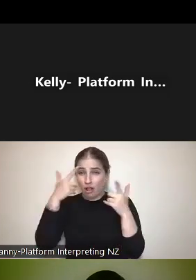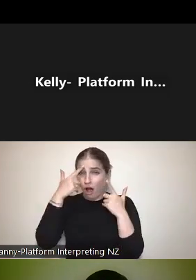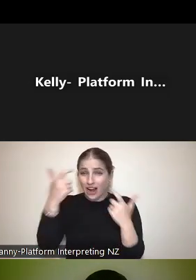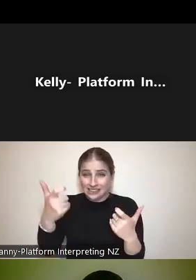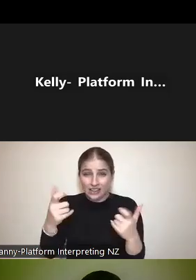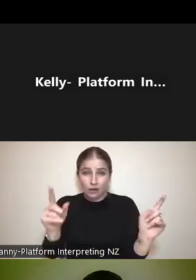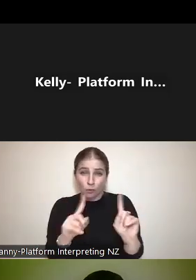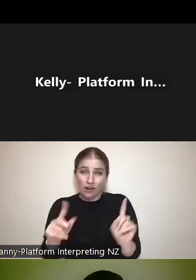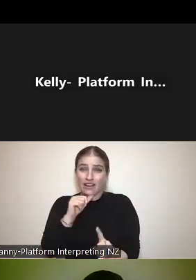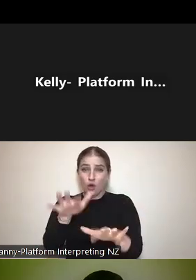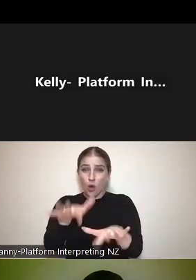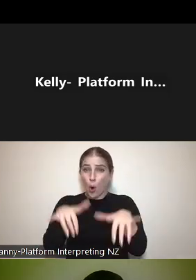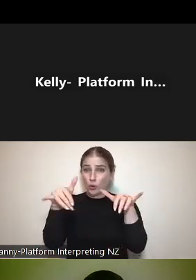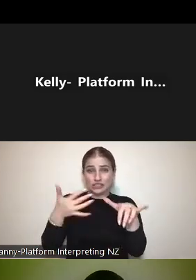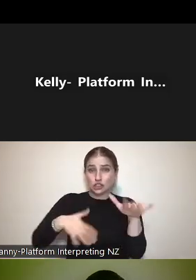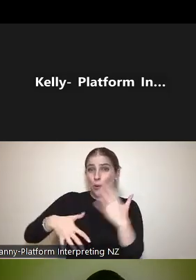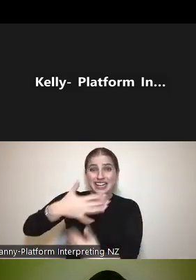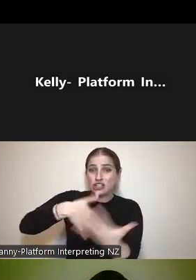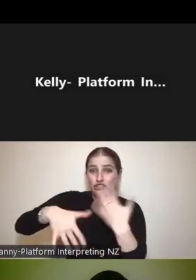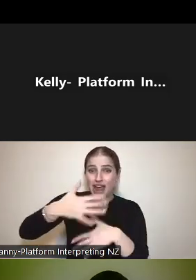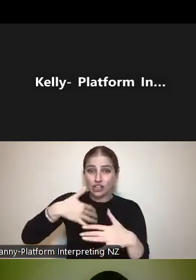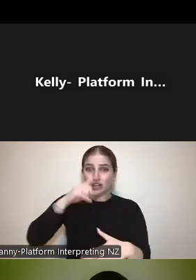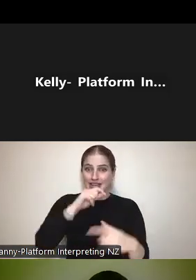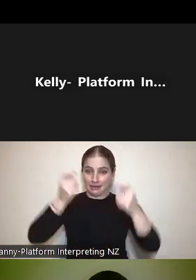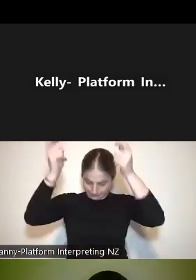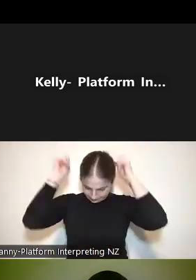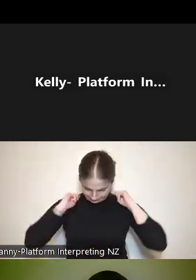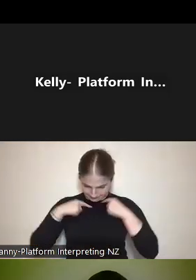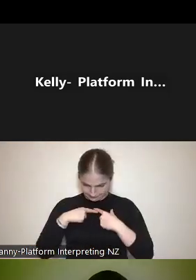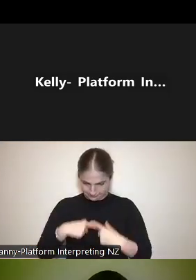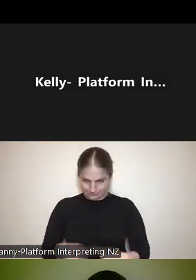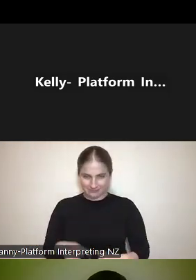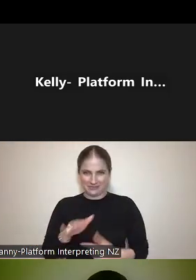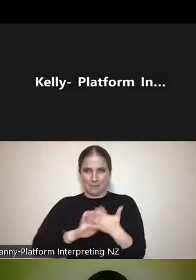do the audience interaction. They could put on these lanyards, these yellow lanyards with this